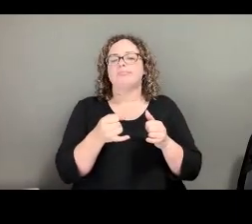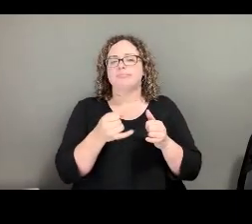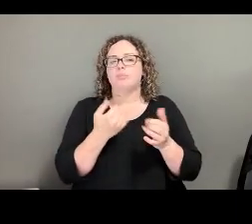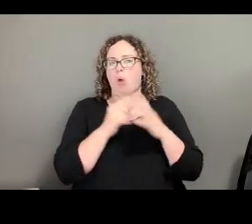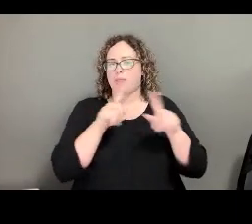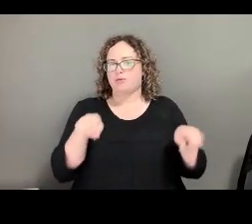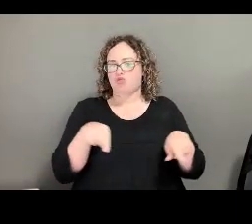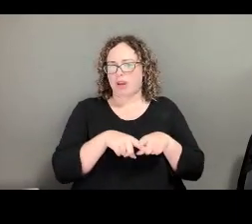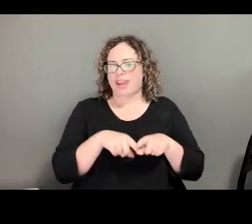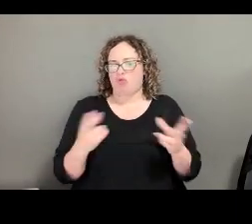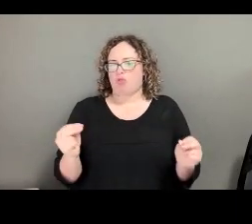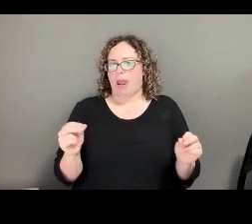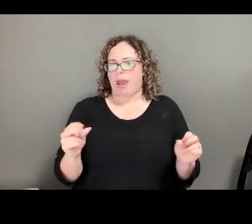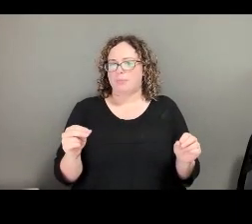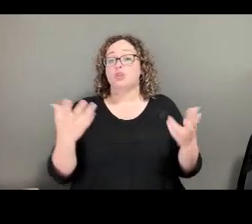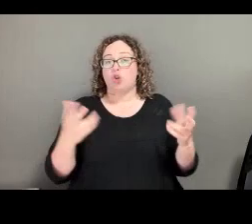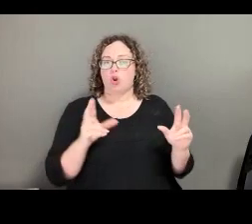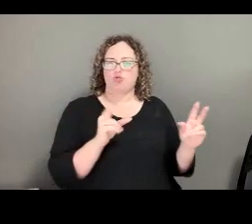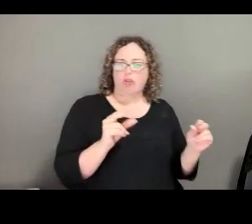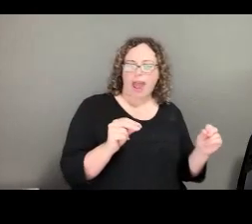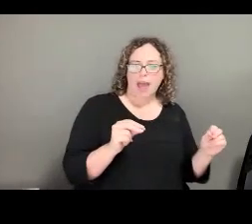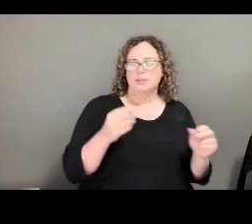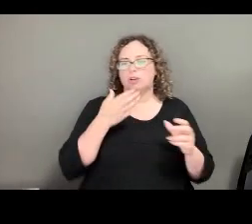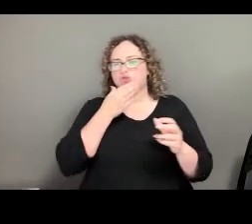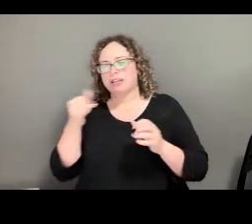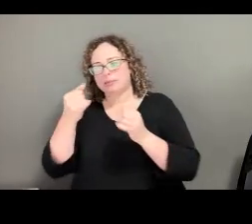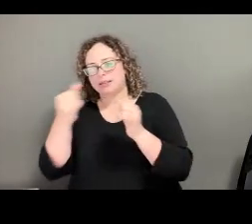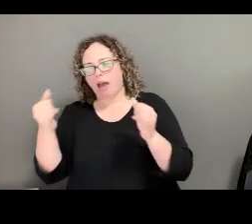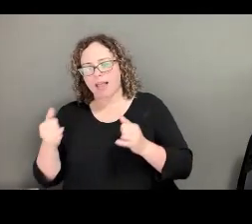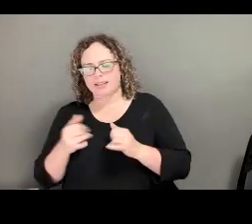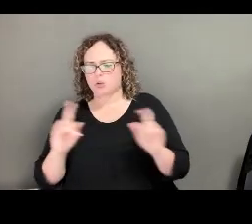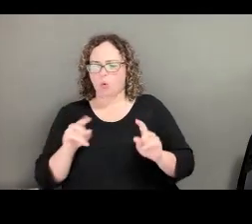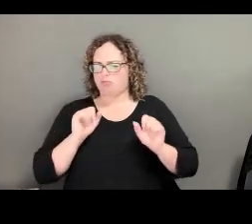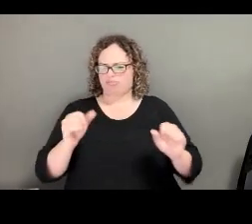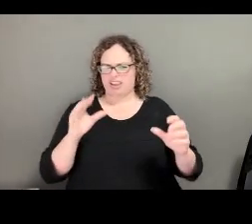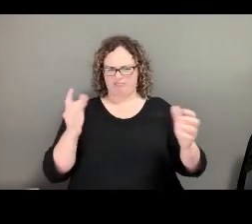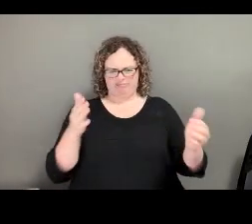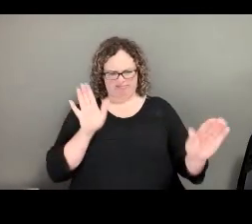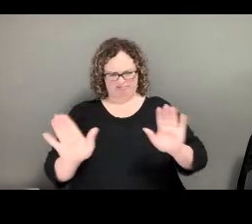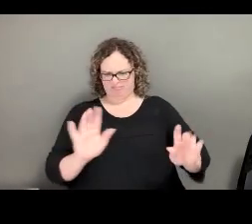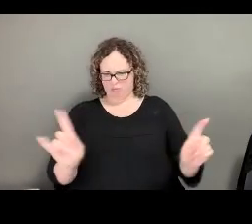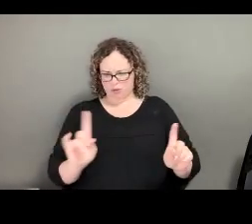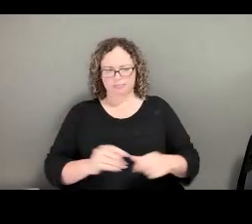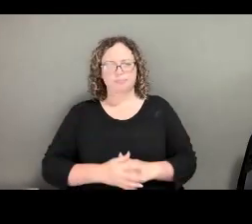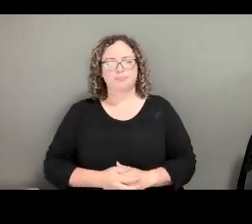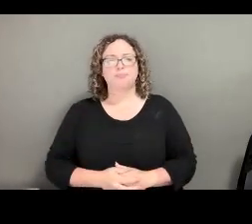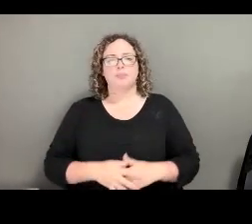Christmas island, next slide, please. So Christmas Island is, shaped like a dog.